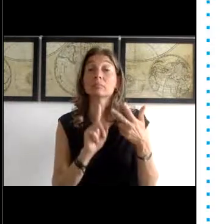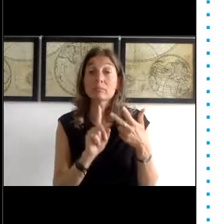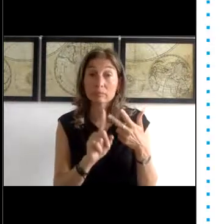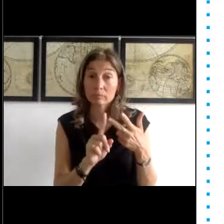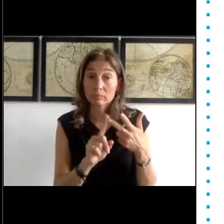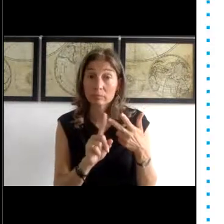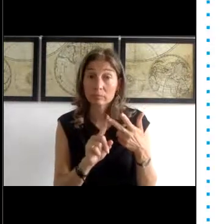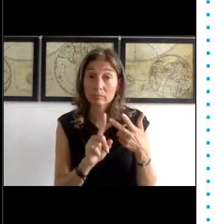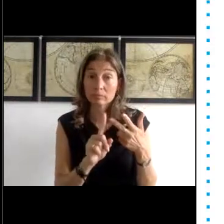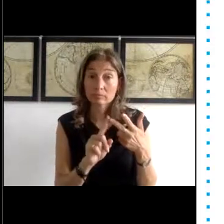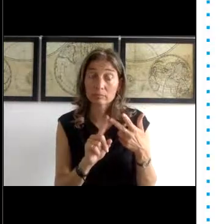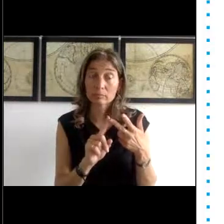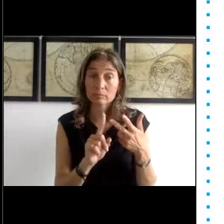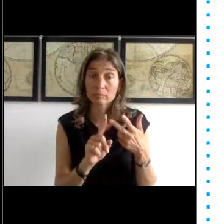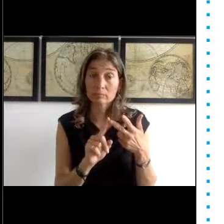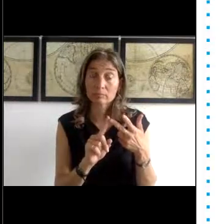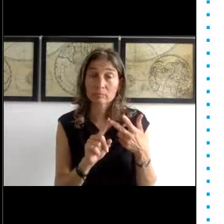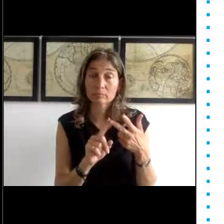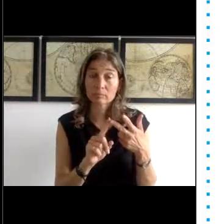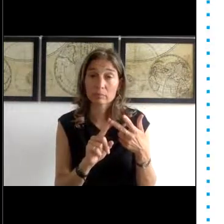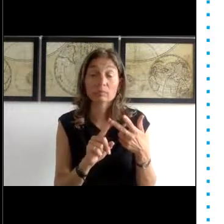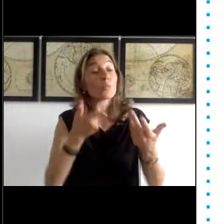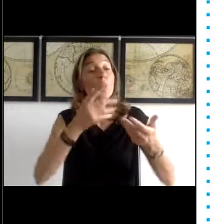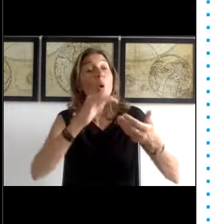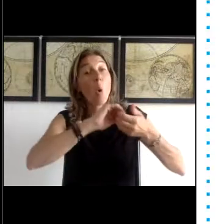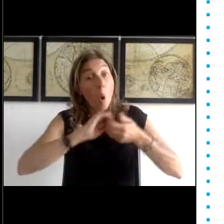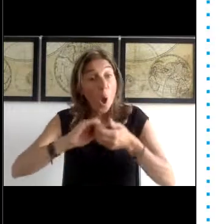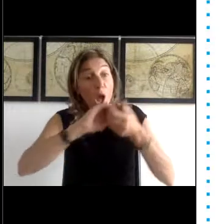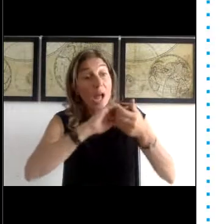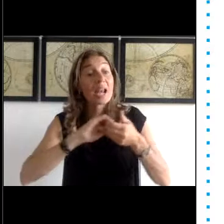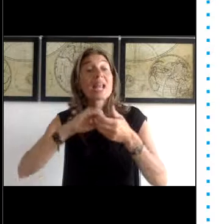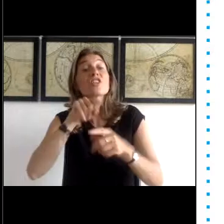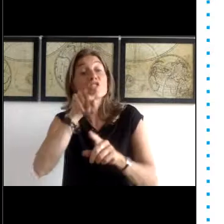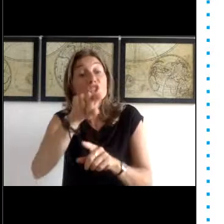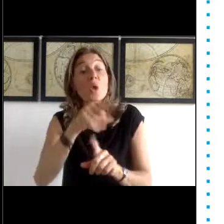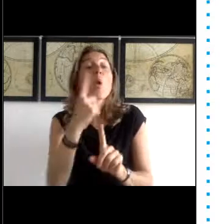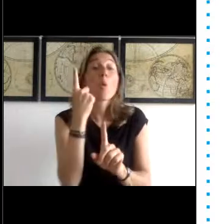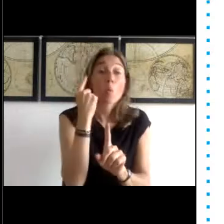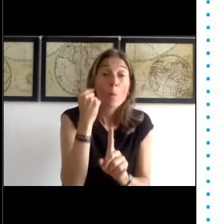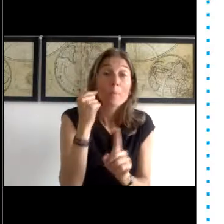But on the other hand, a large part of the families can face disadvantages.